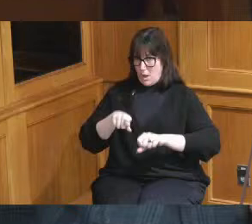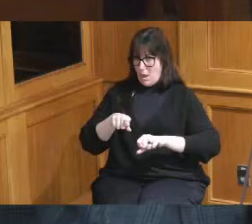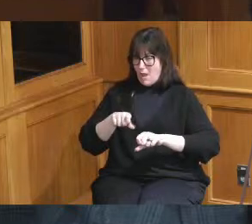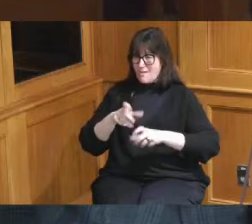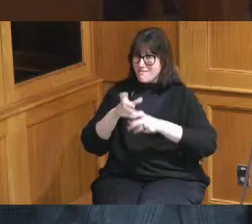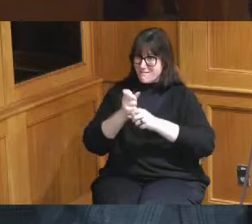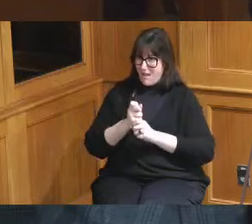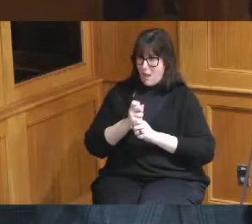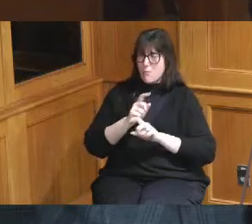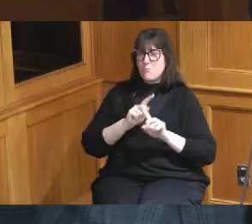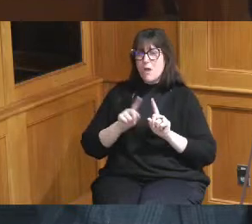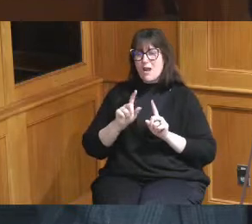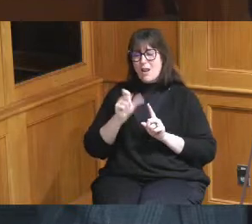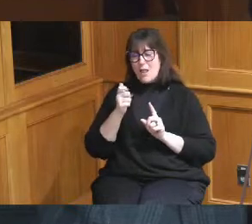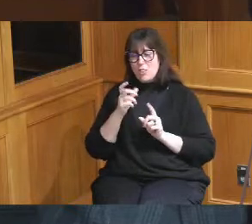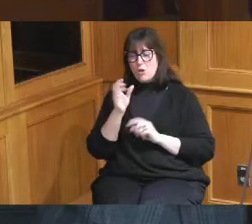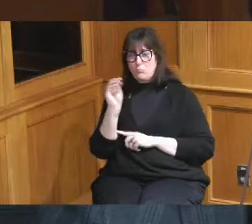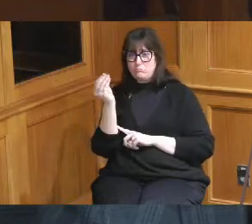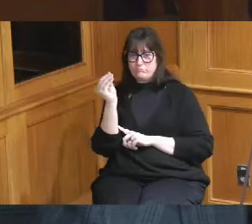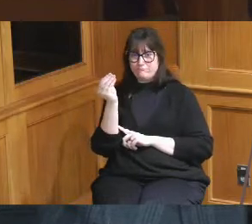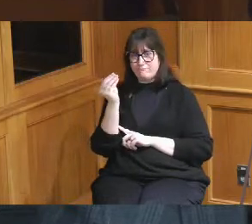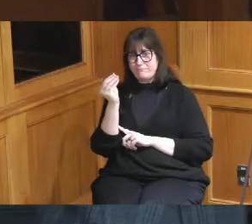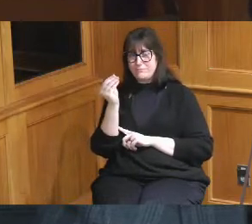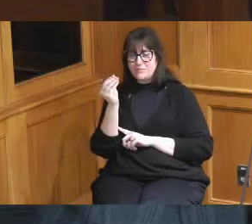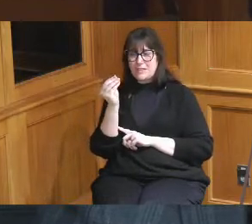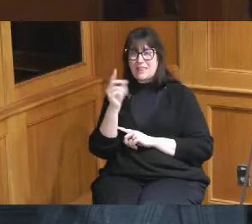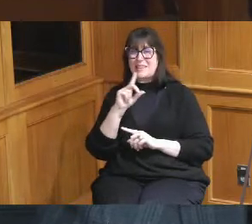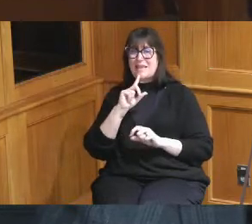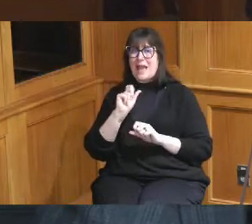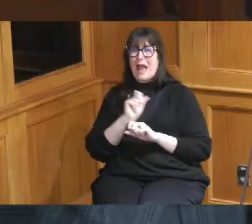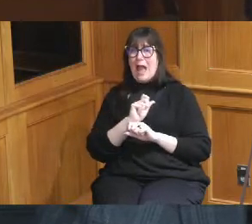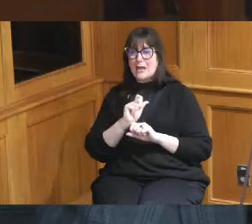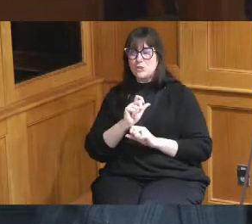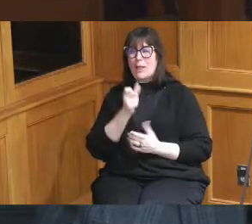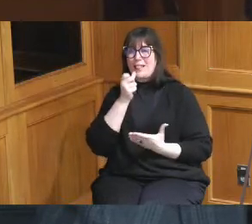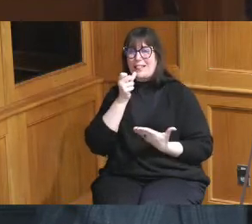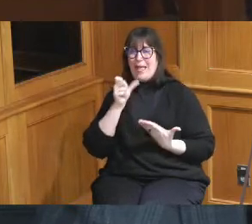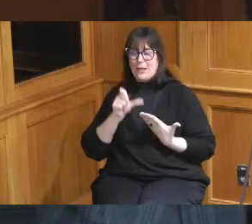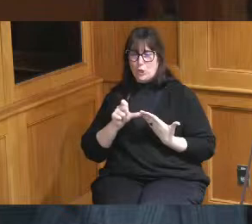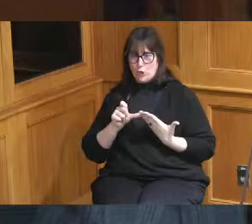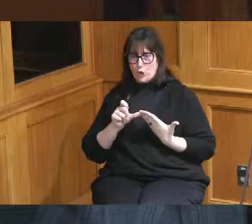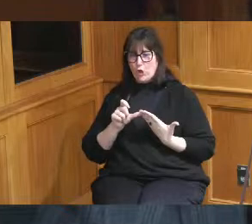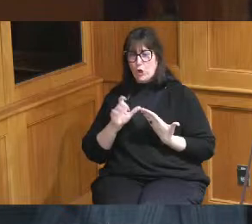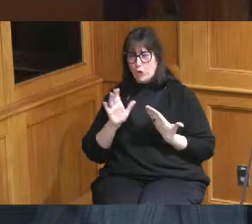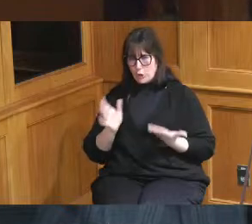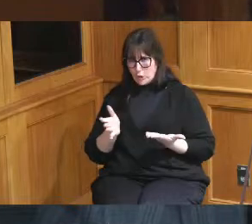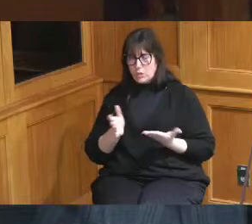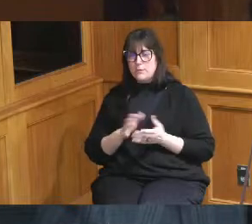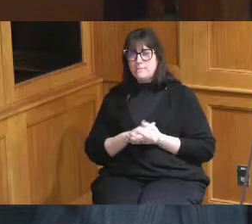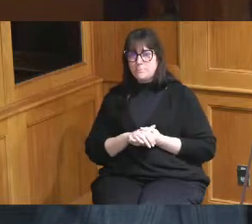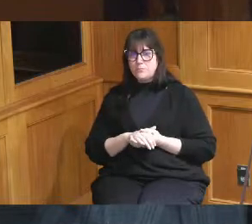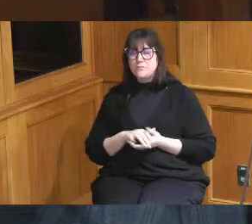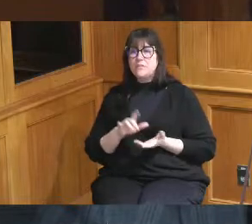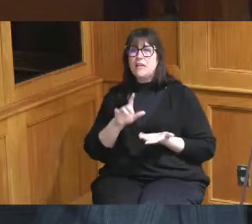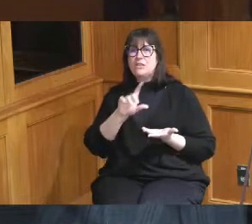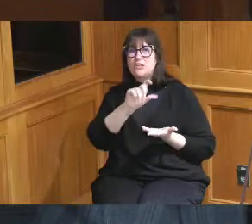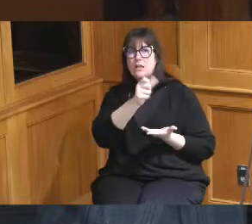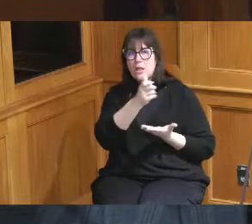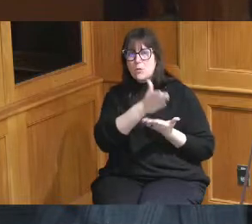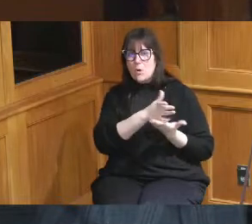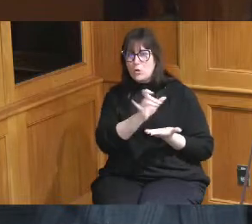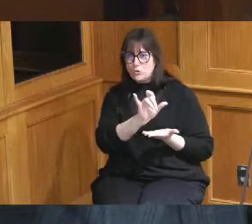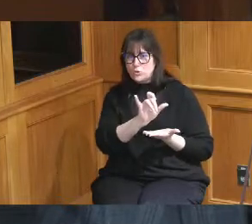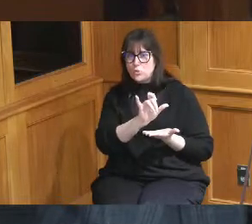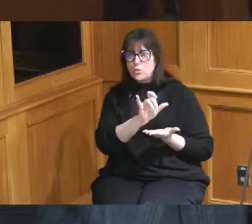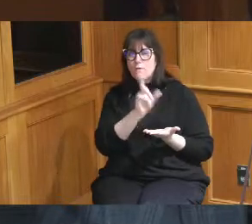piece of the actual the actual letter and then there's another piece on the direct deposit so I'm